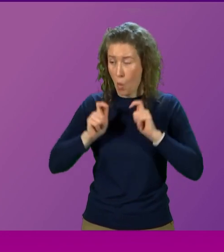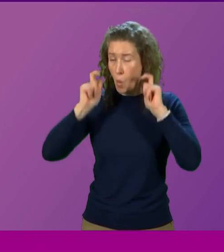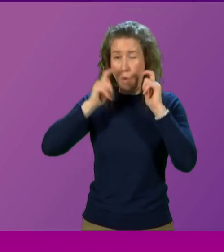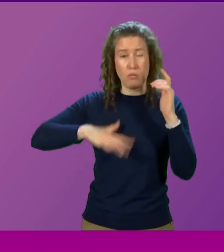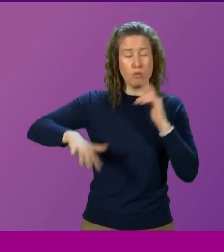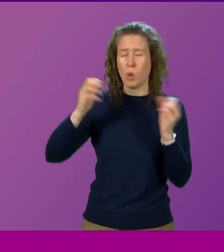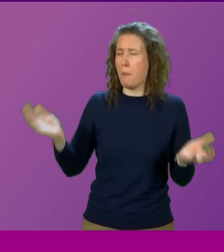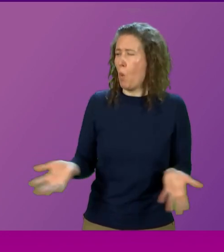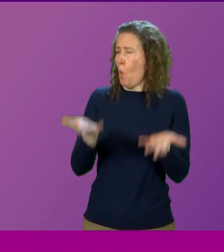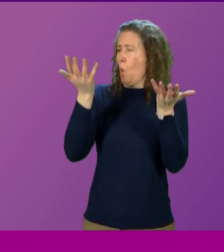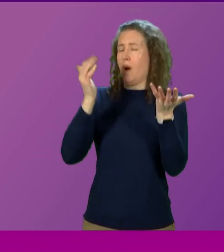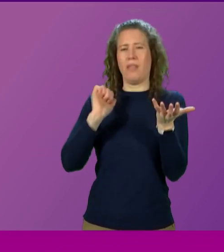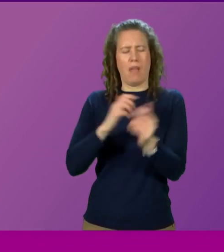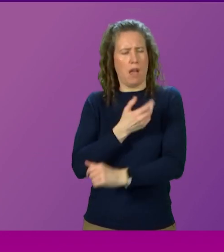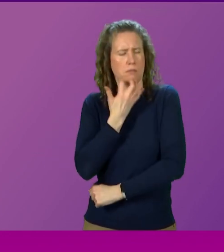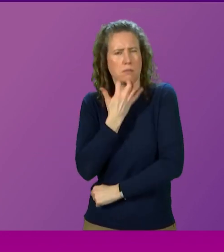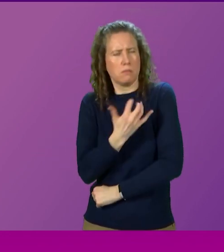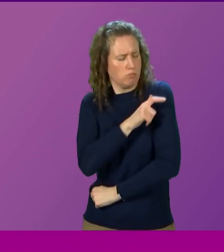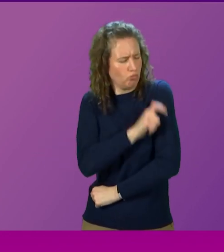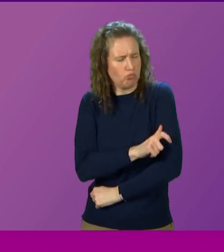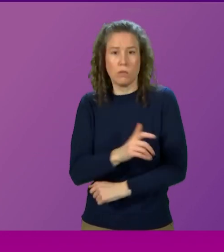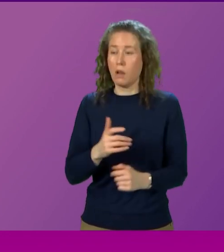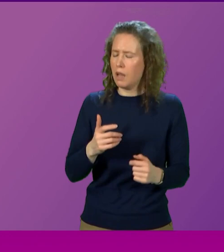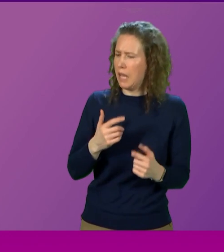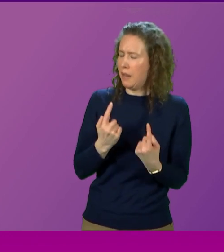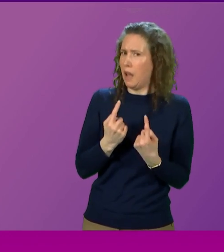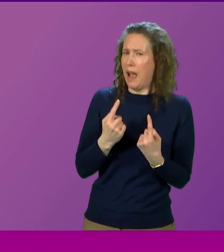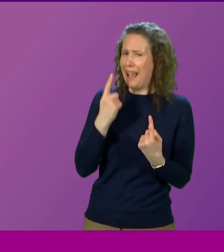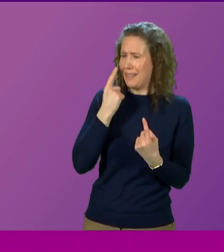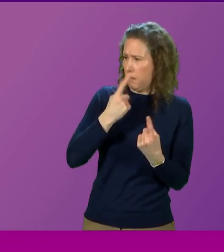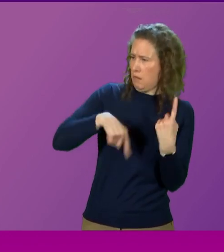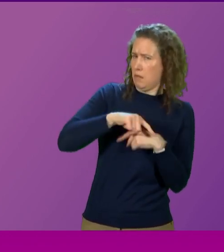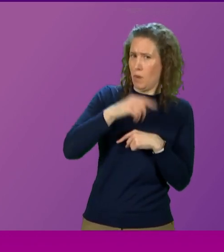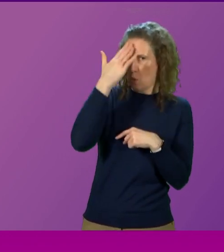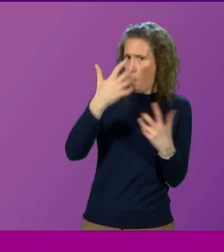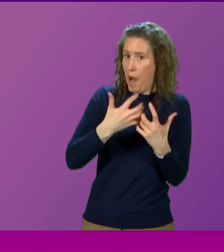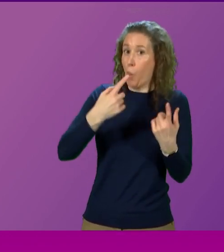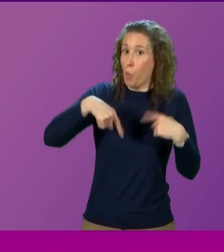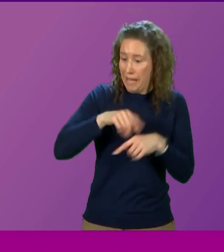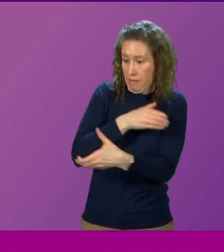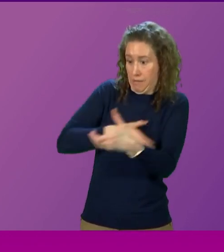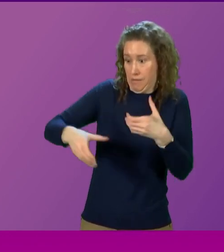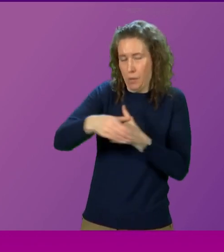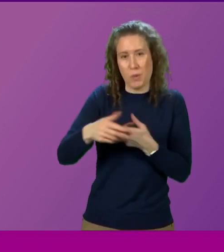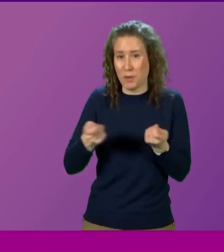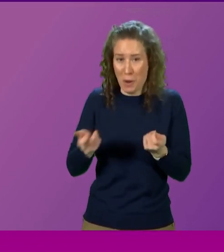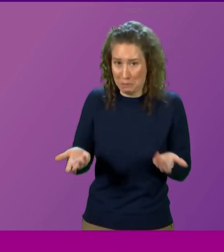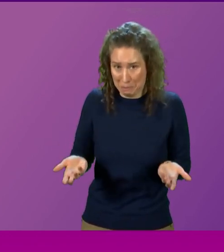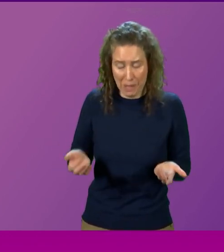That fortitude and resilience—in the face of something that none of us really knows how we would cope with—was inspirational.